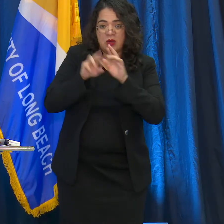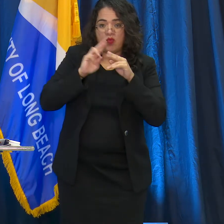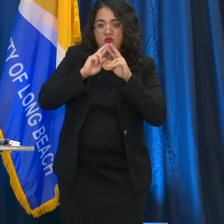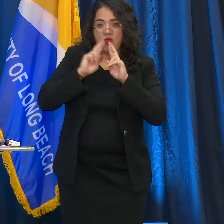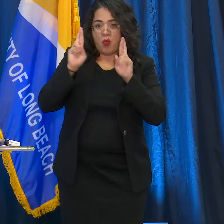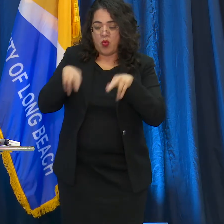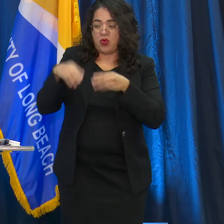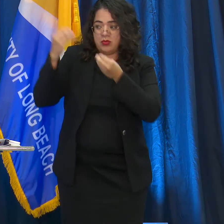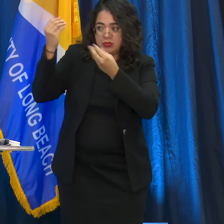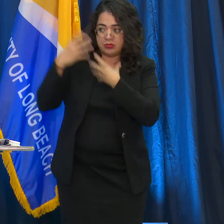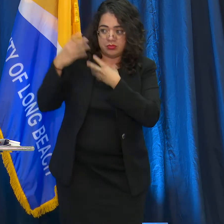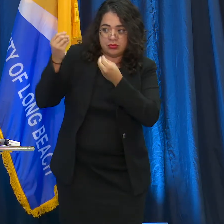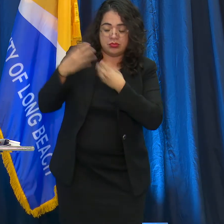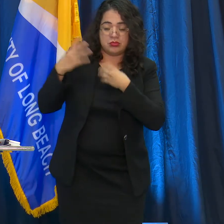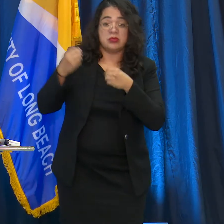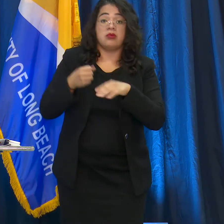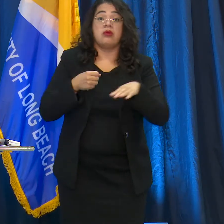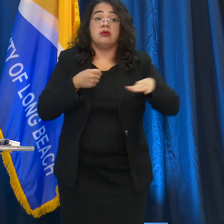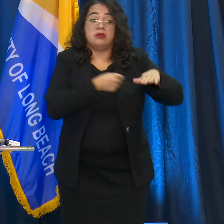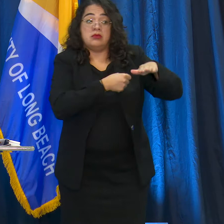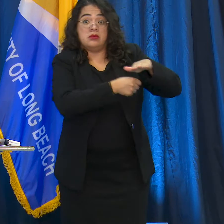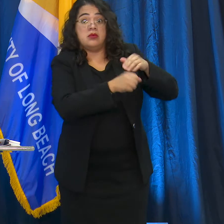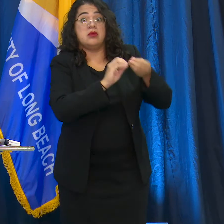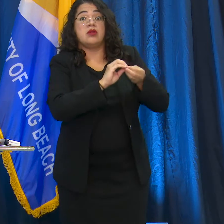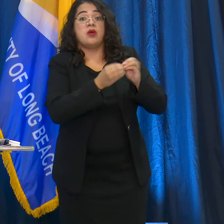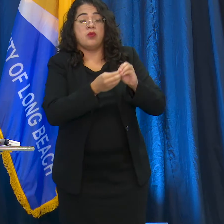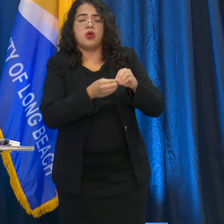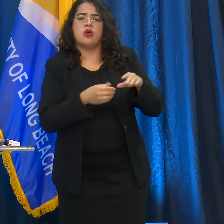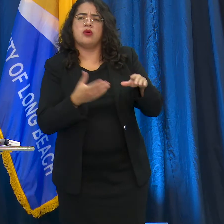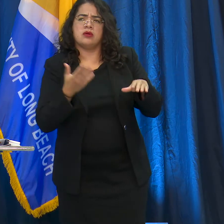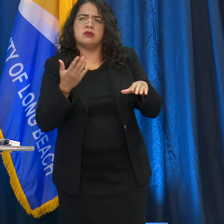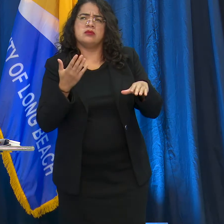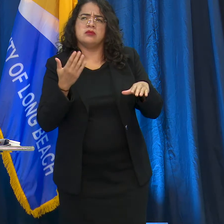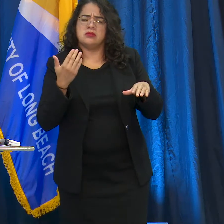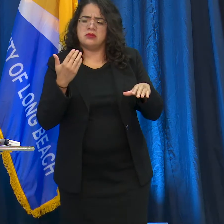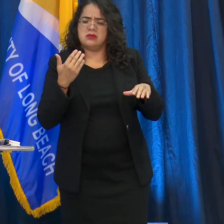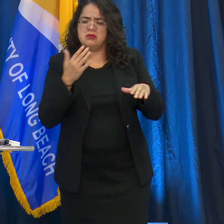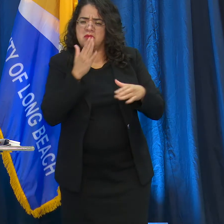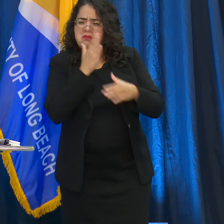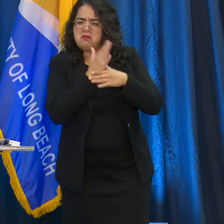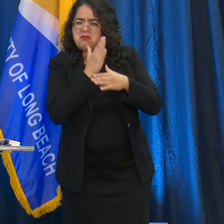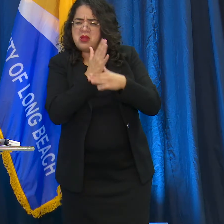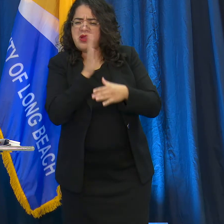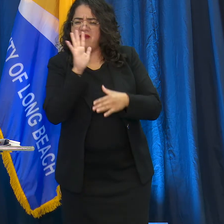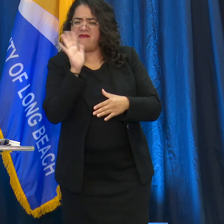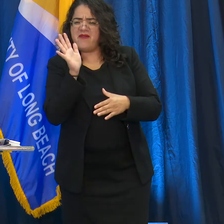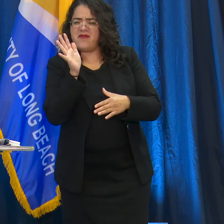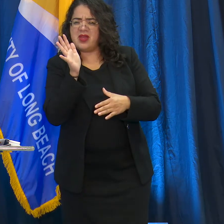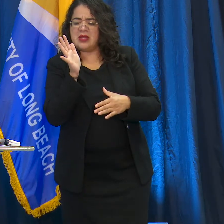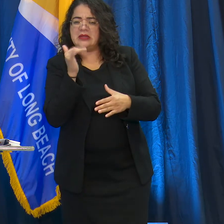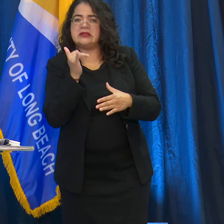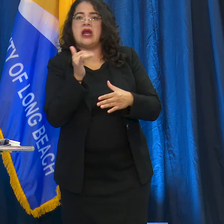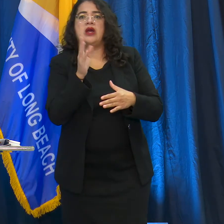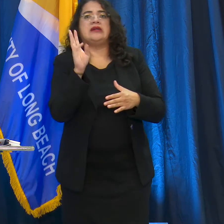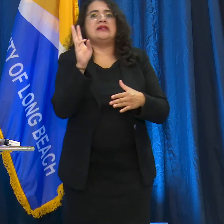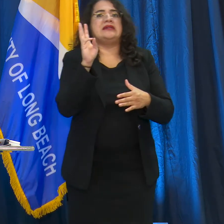hospitalization numbers were in the lower, the sort of mid 50s for a while it's now around 60%